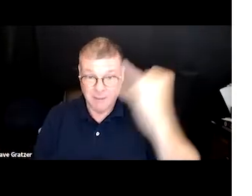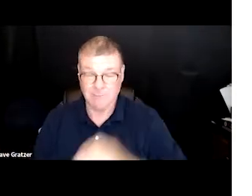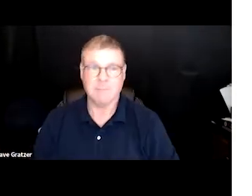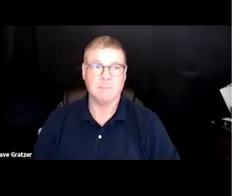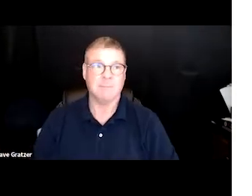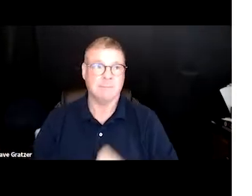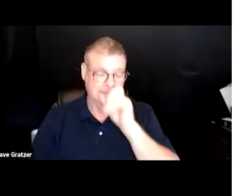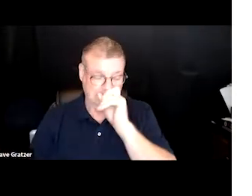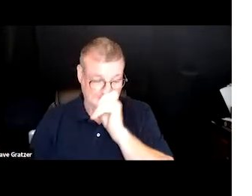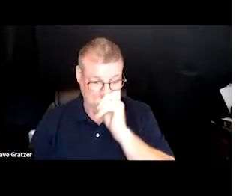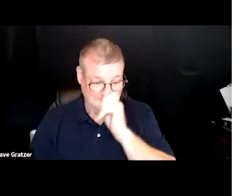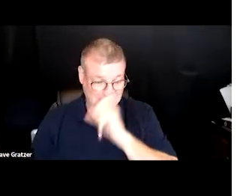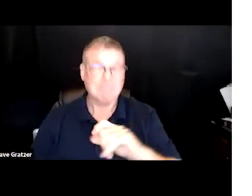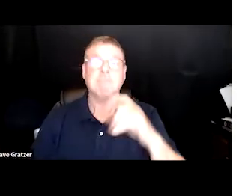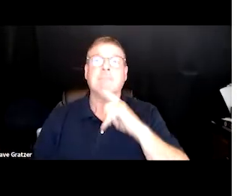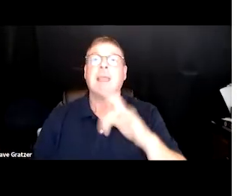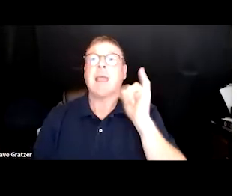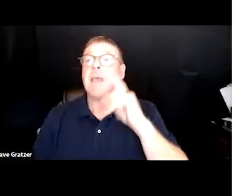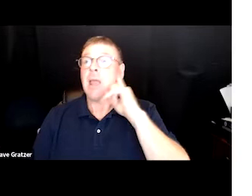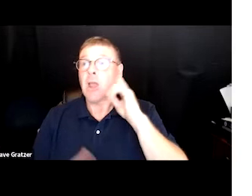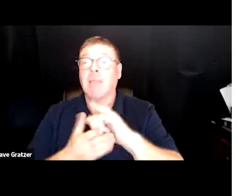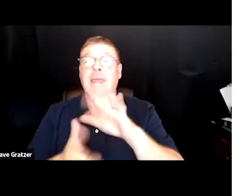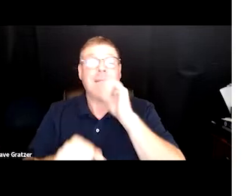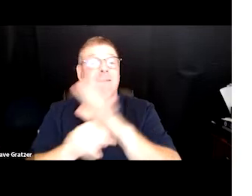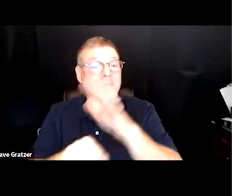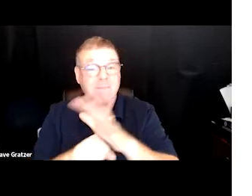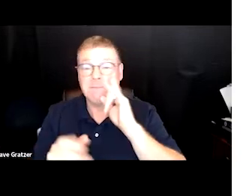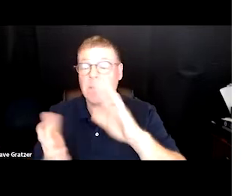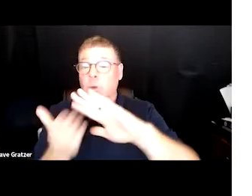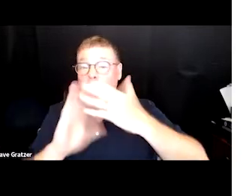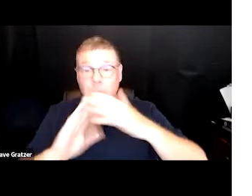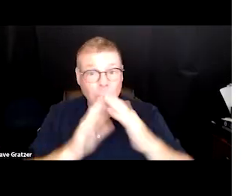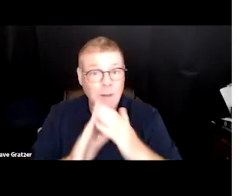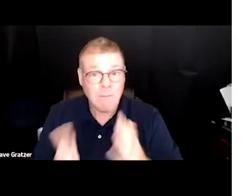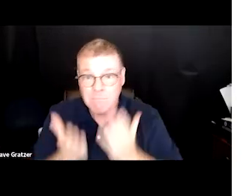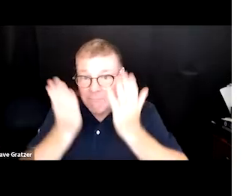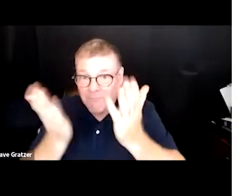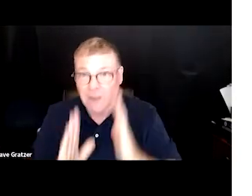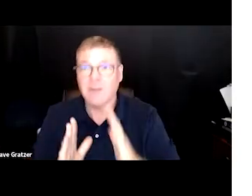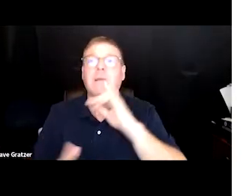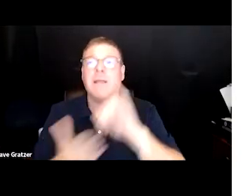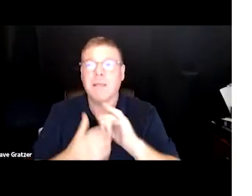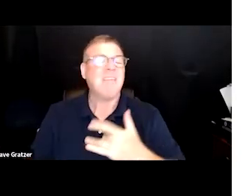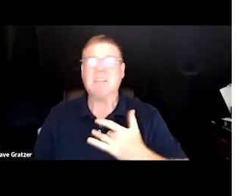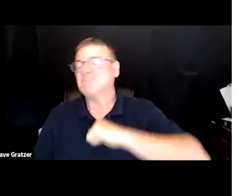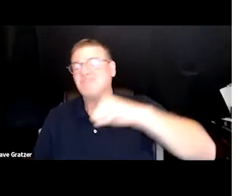So we heard that lack of existing partnerships or knowledge of community MOUD providers often cause reluctance to even deliver medications